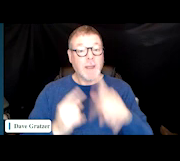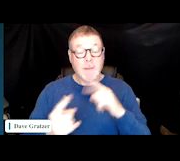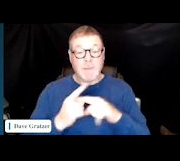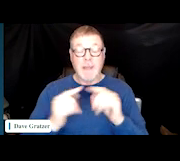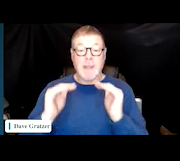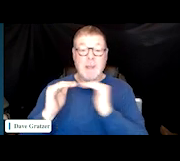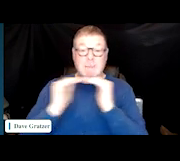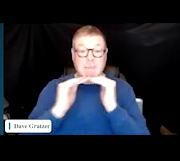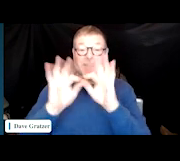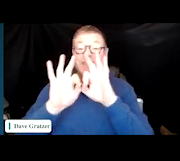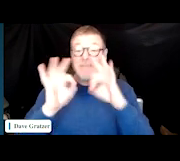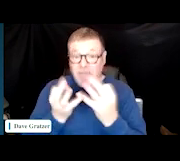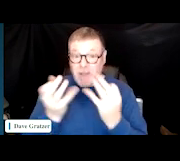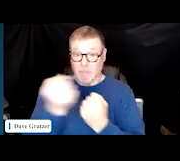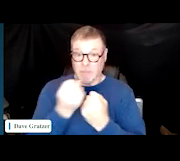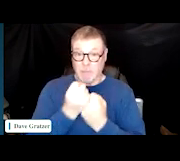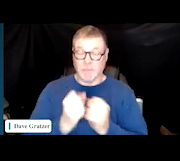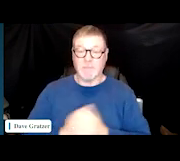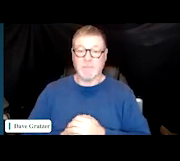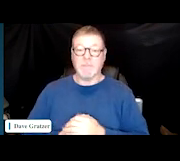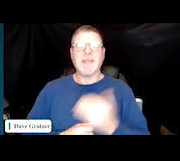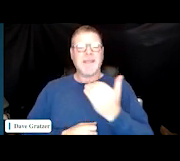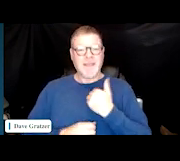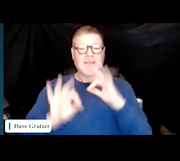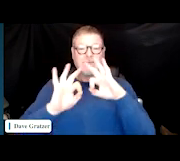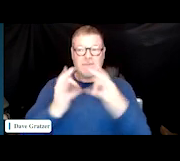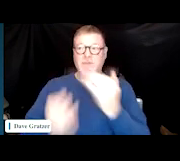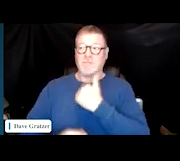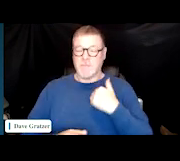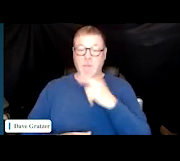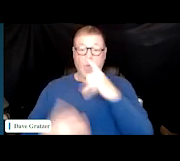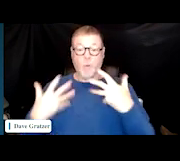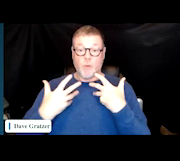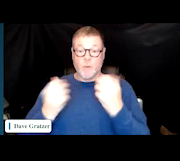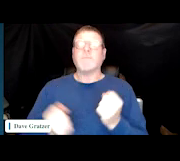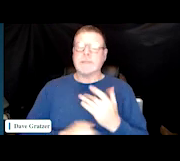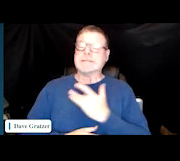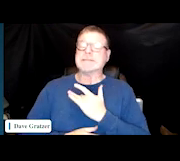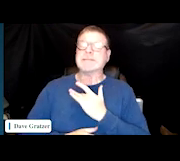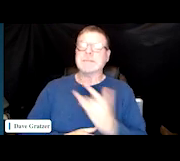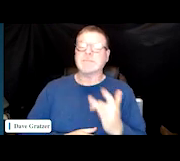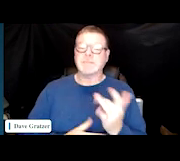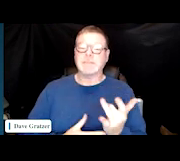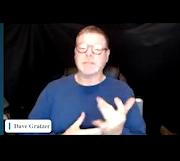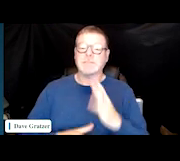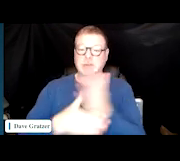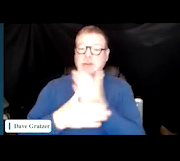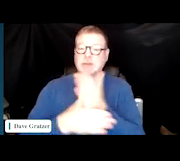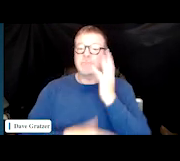family support, having a family member who's in recovery is also typically an additional shared experience.